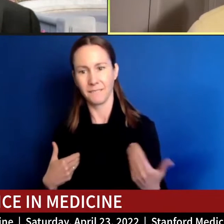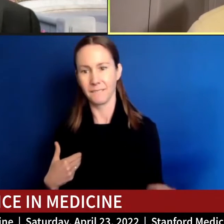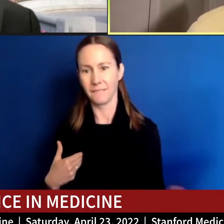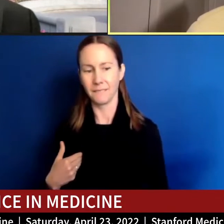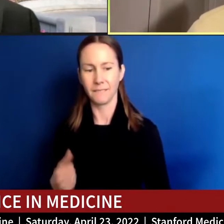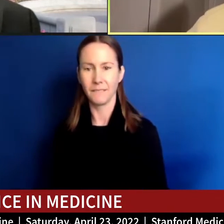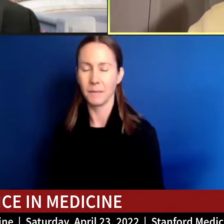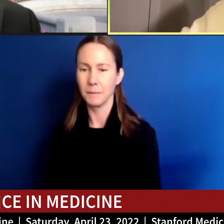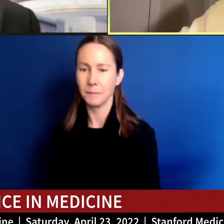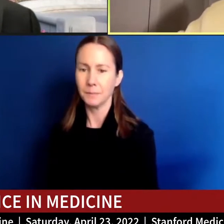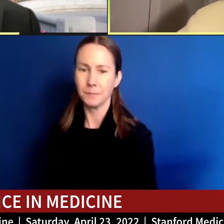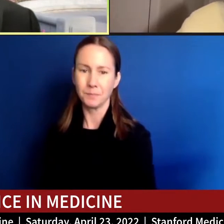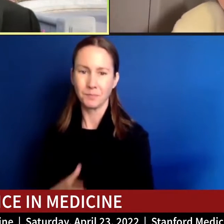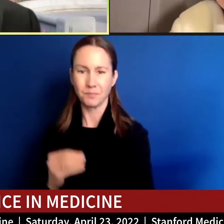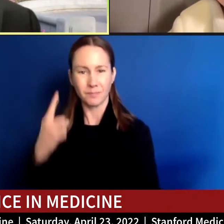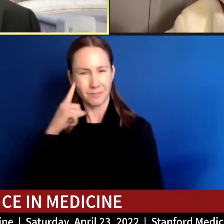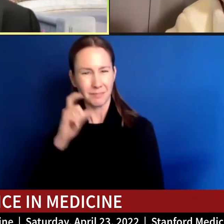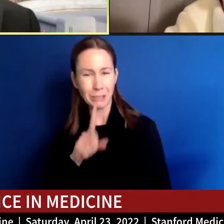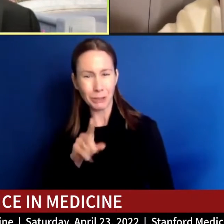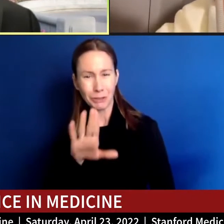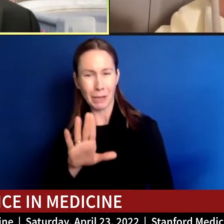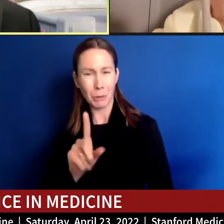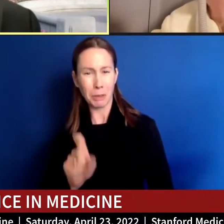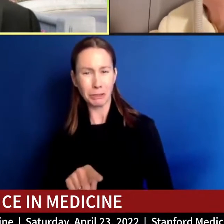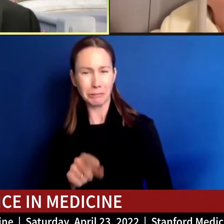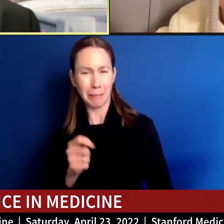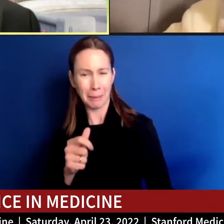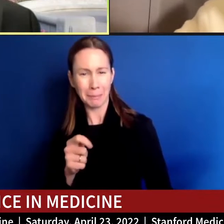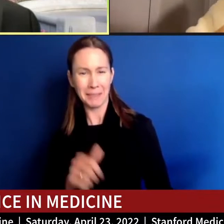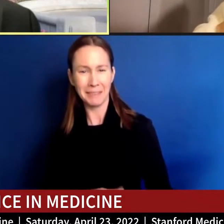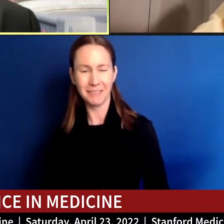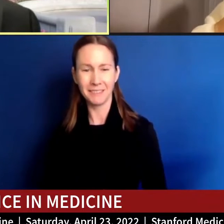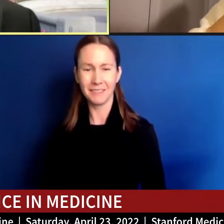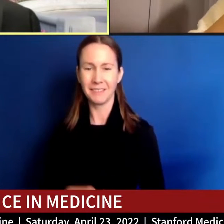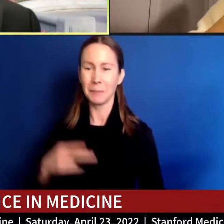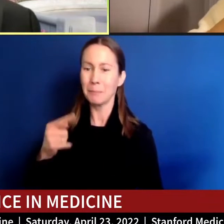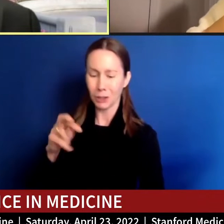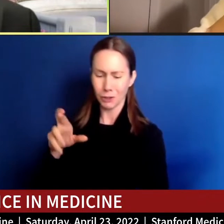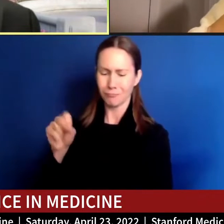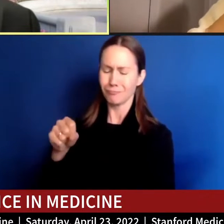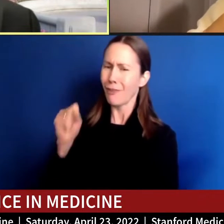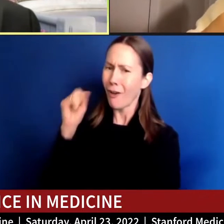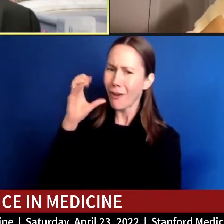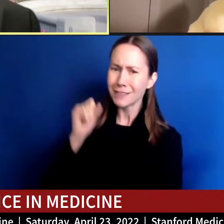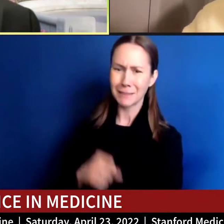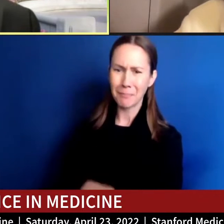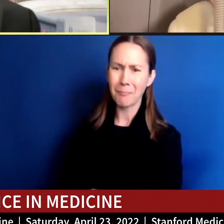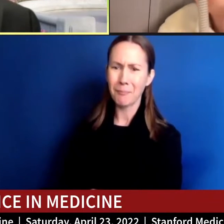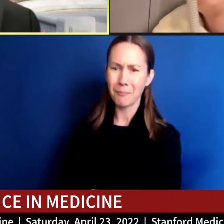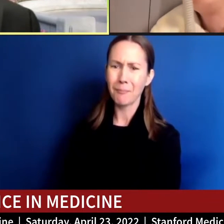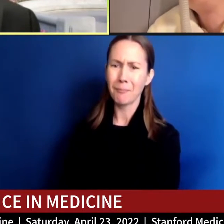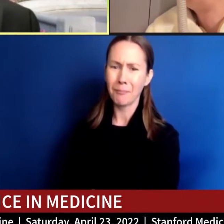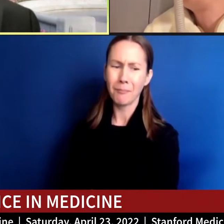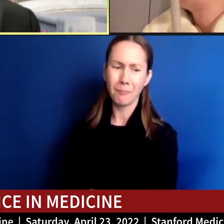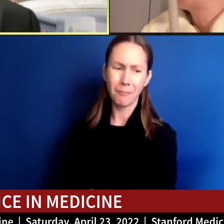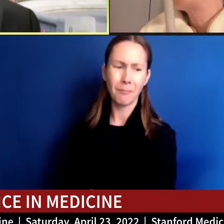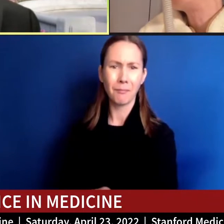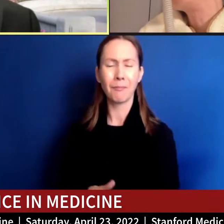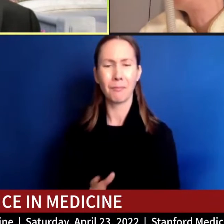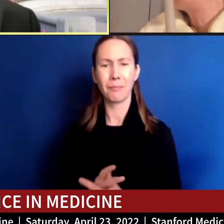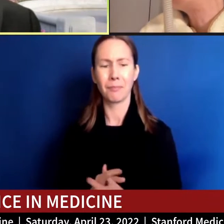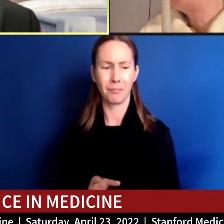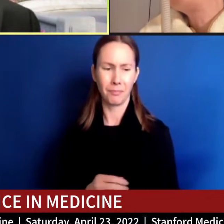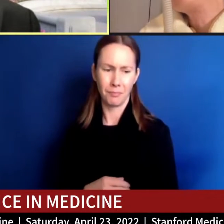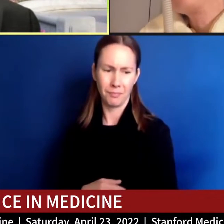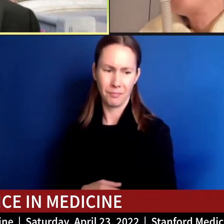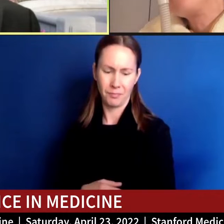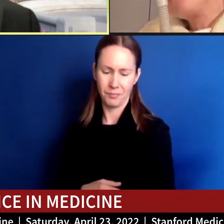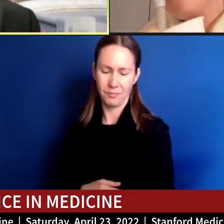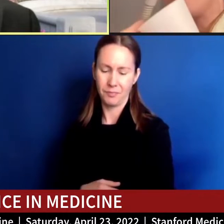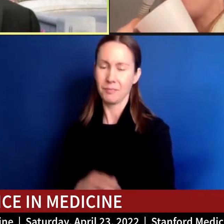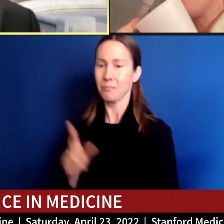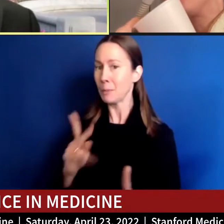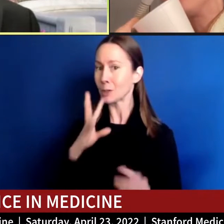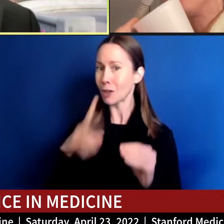That was awesome. Yeah, I mean there’s—people talk about accommodations as being